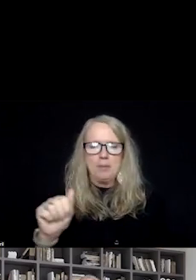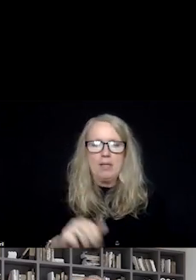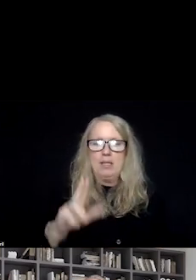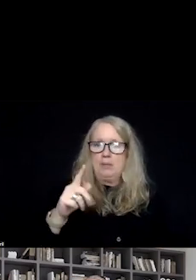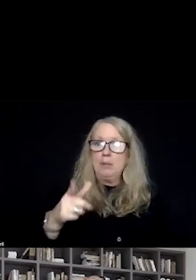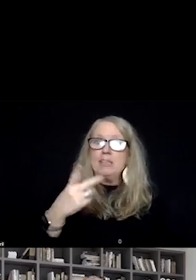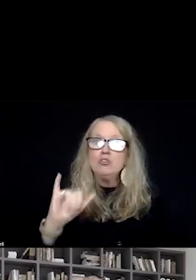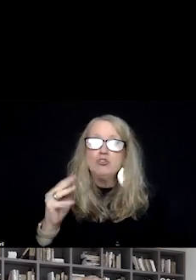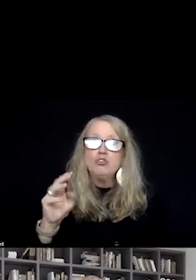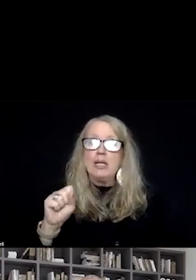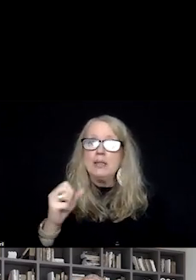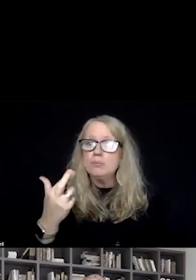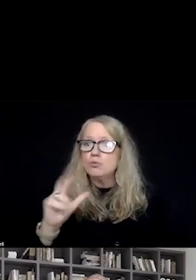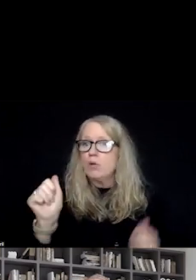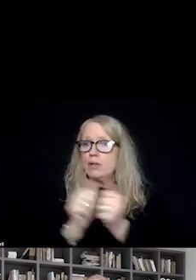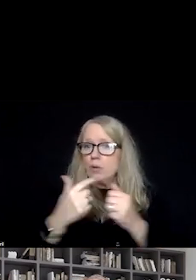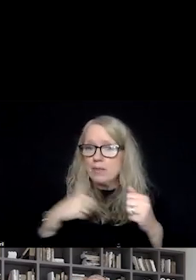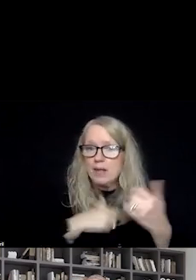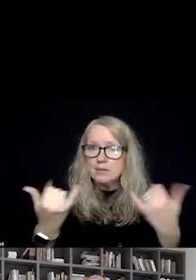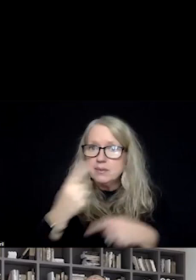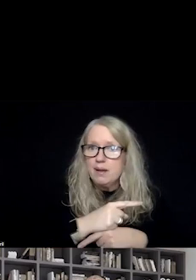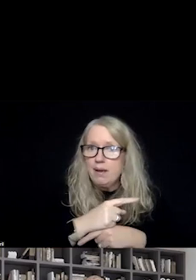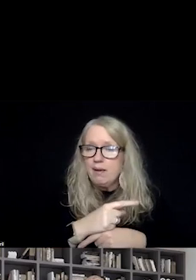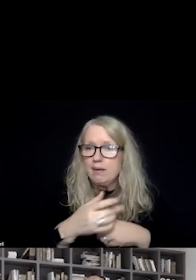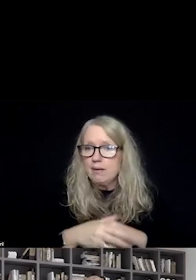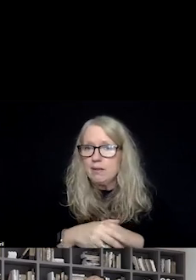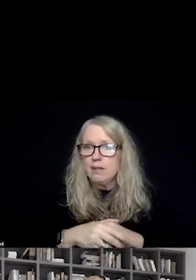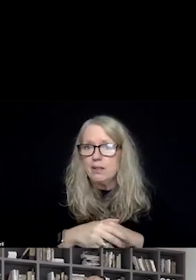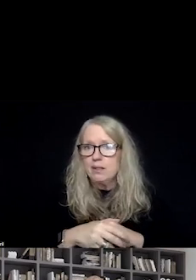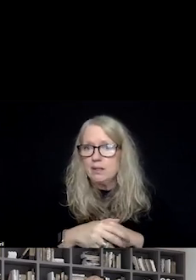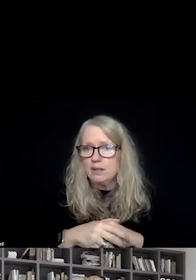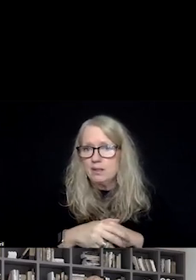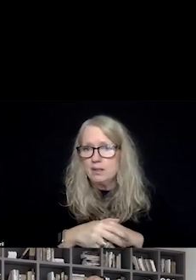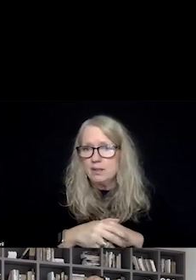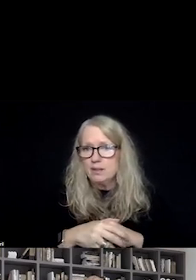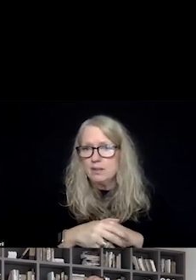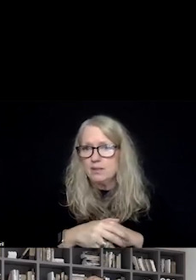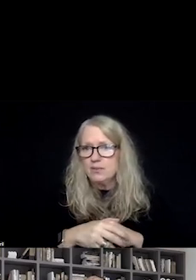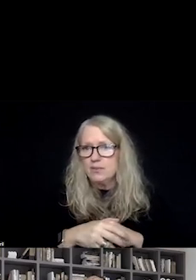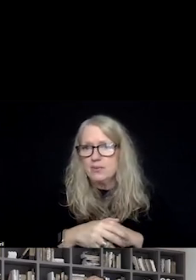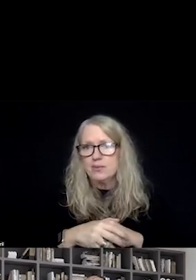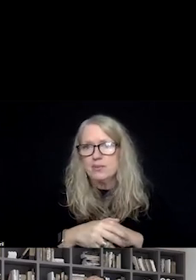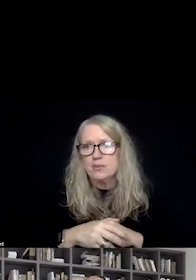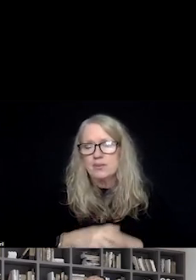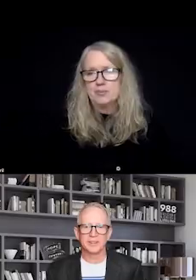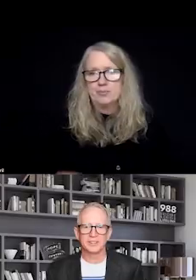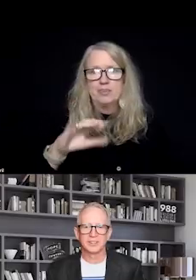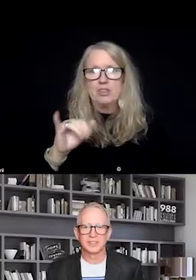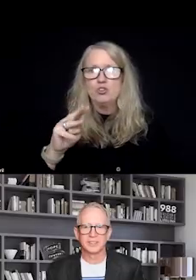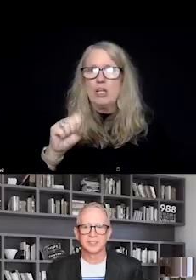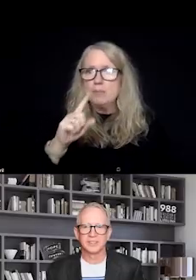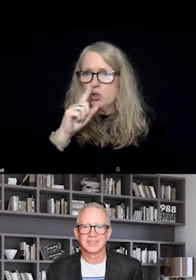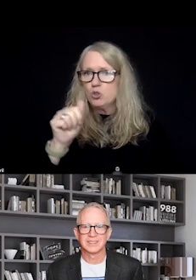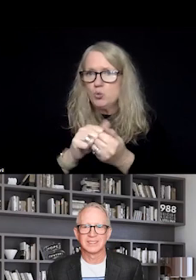US TODAY. JAMES ARE YOU WITH US?